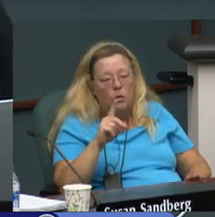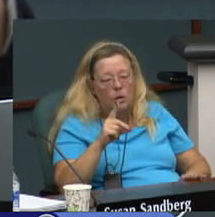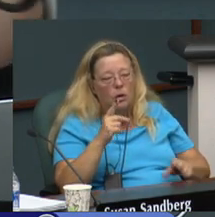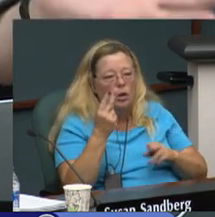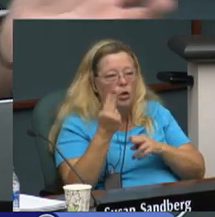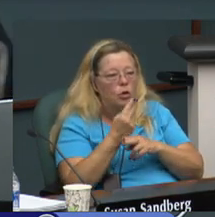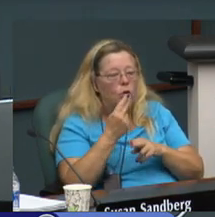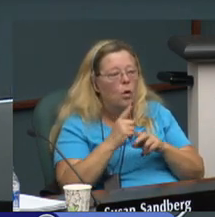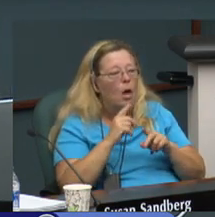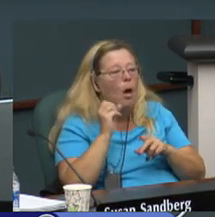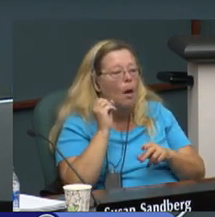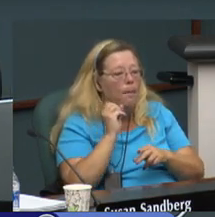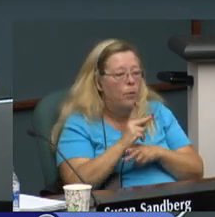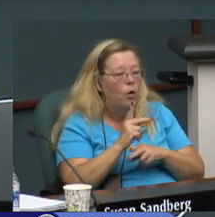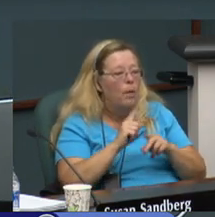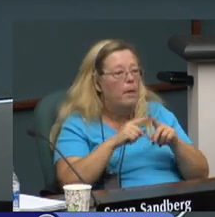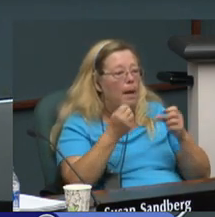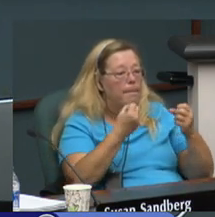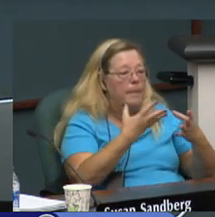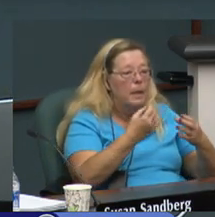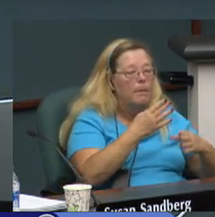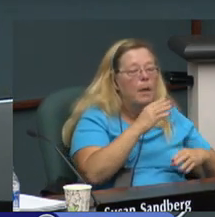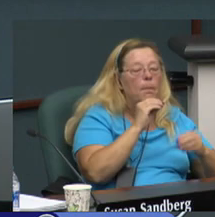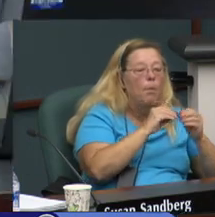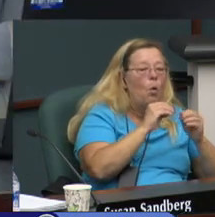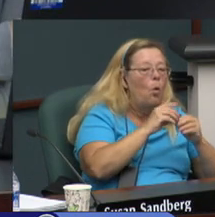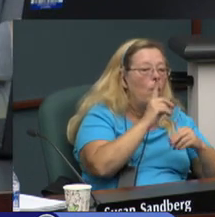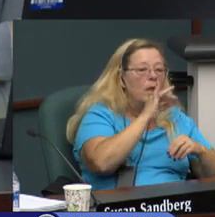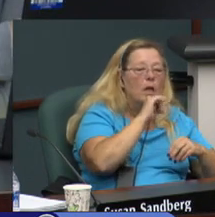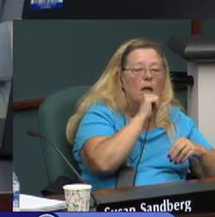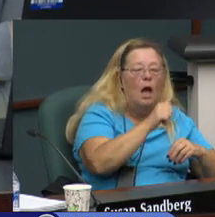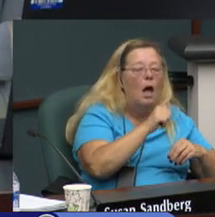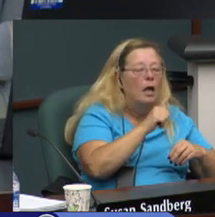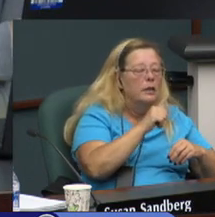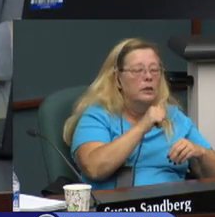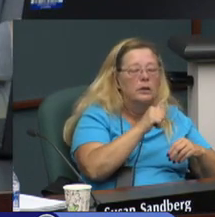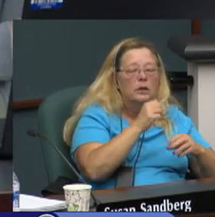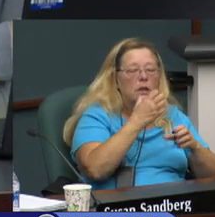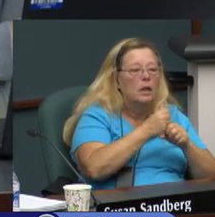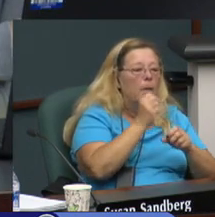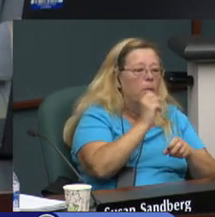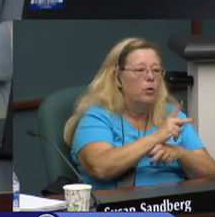were many more that didn't even reach that stage yes many many more okay yeah